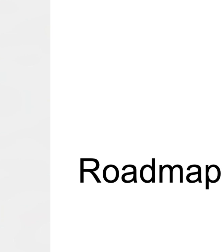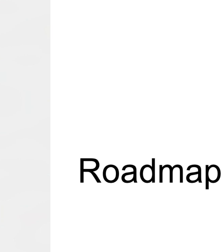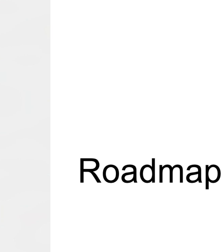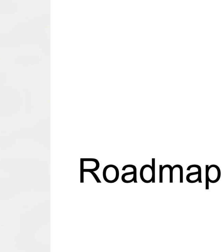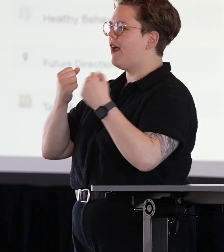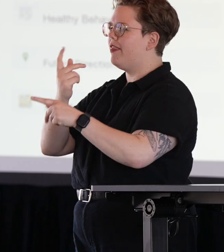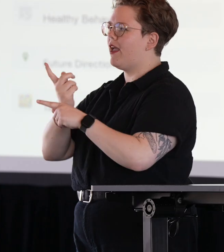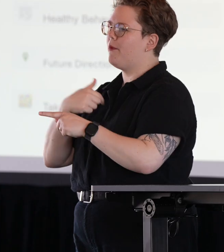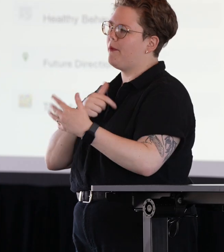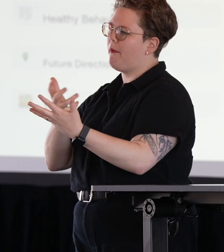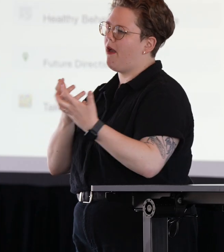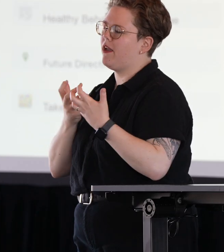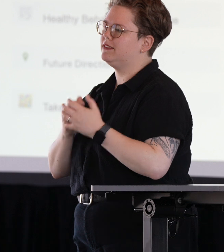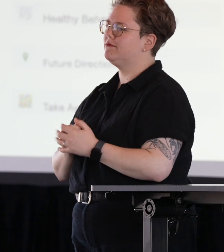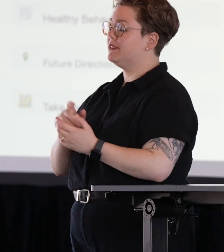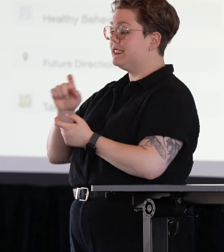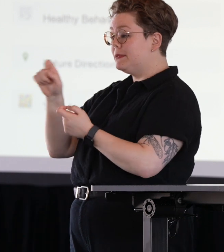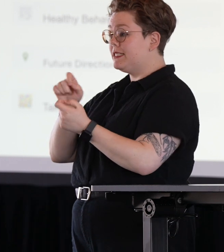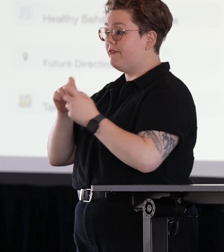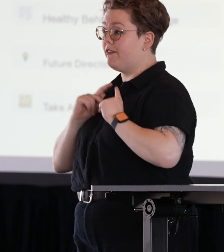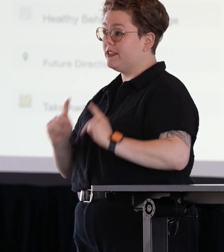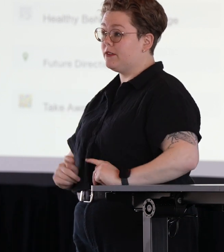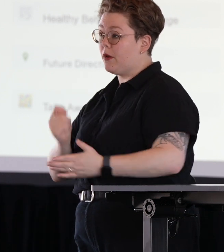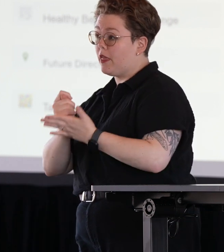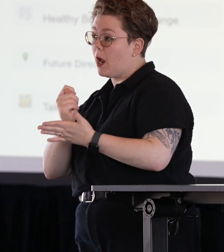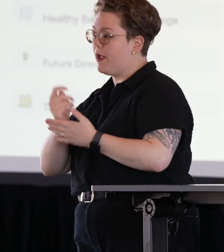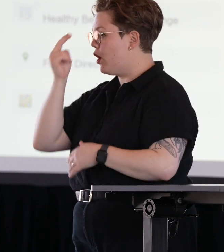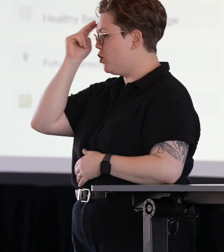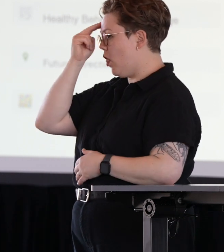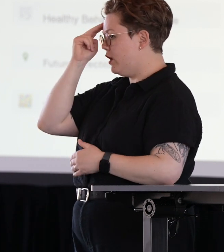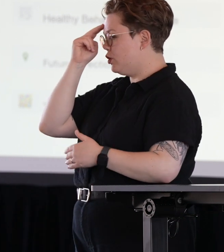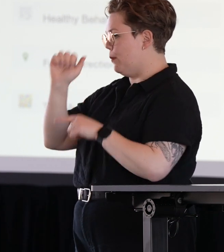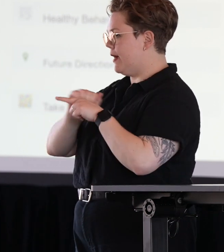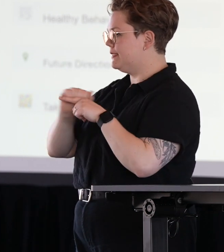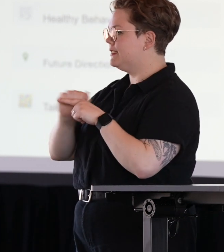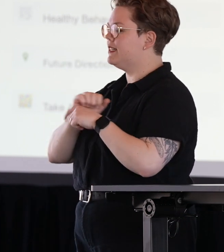want. And specifically, I'm going to focus on physical therapy and neurologic practice and the lived experience of